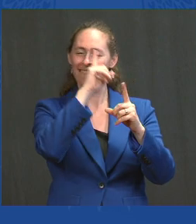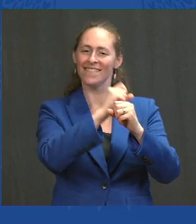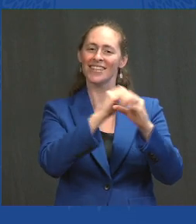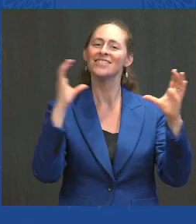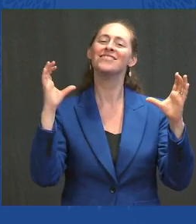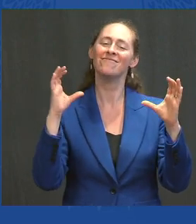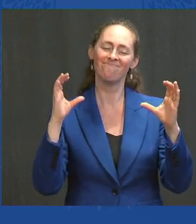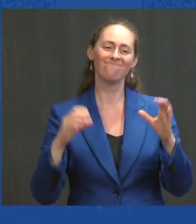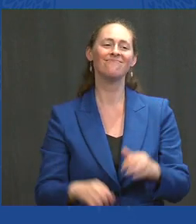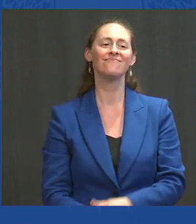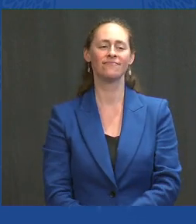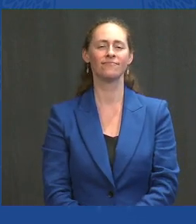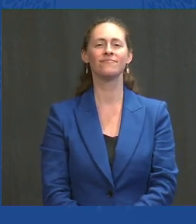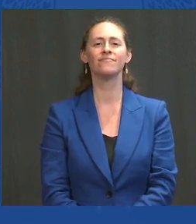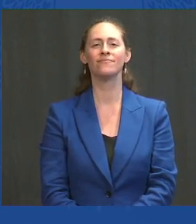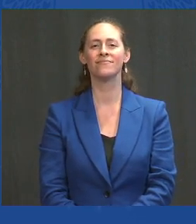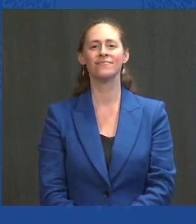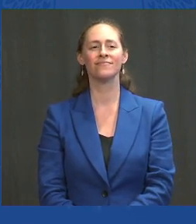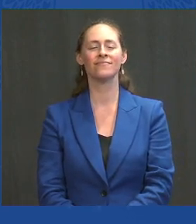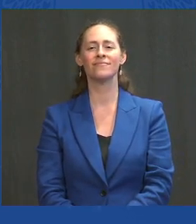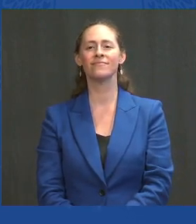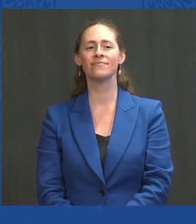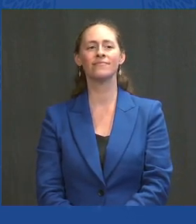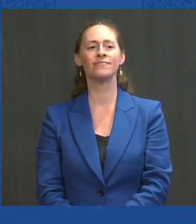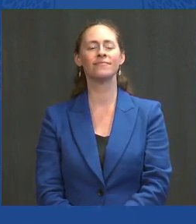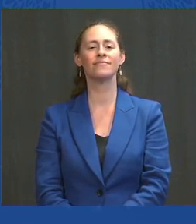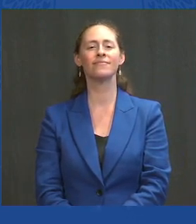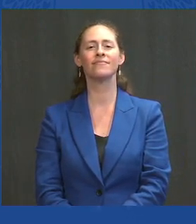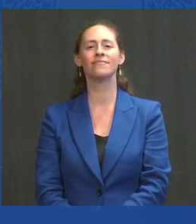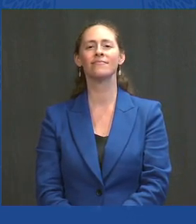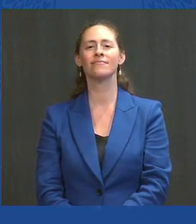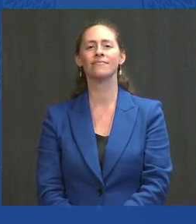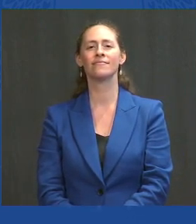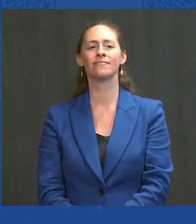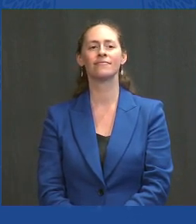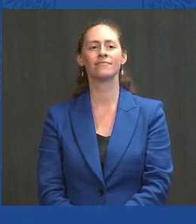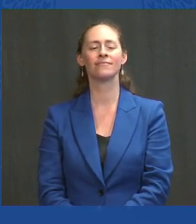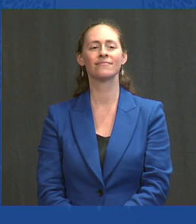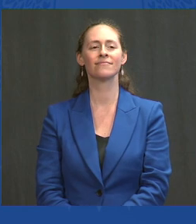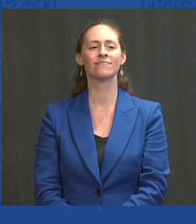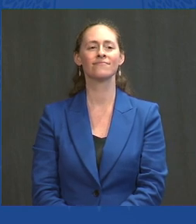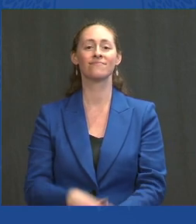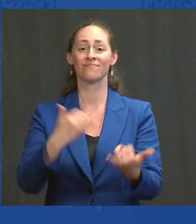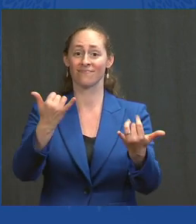Folks, among you are six members of the United States military.